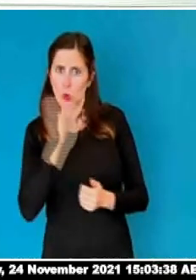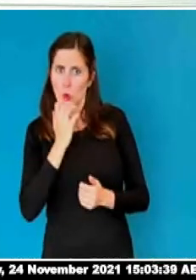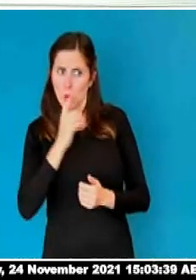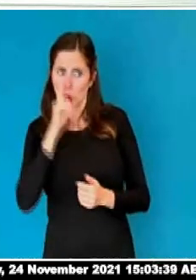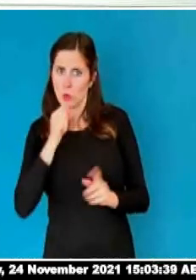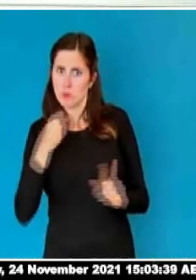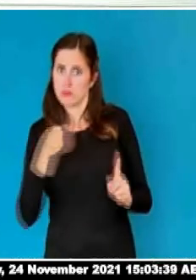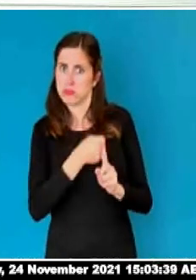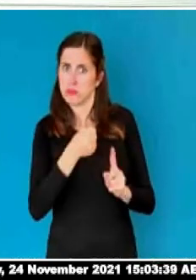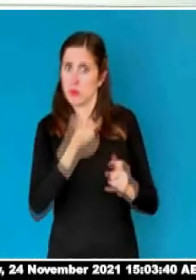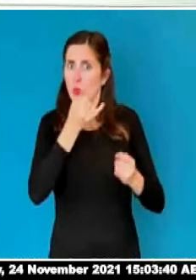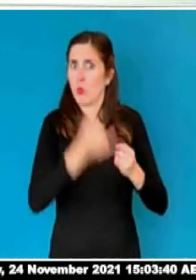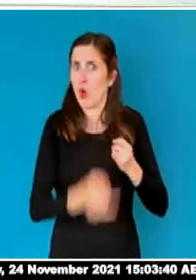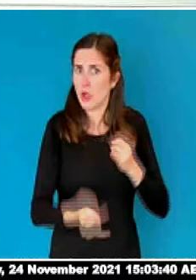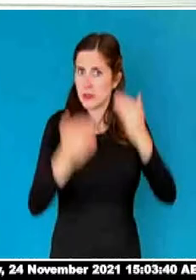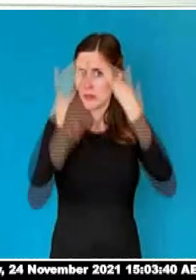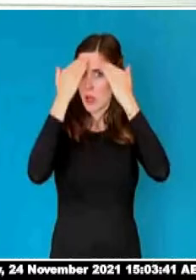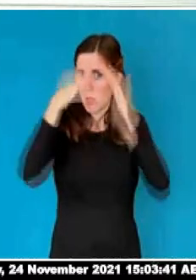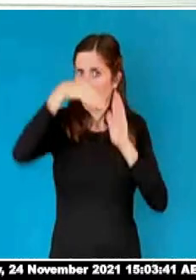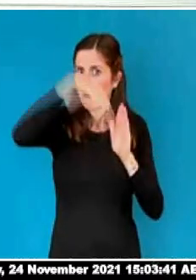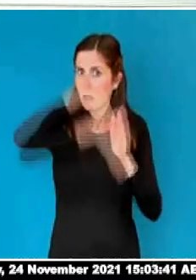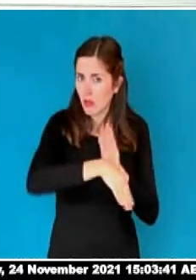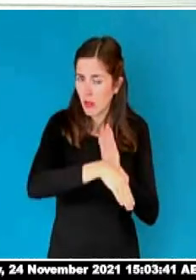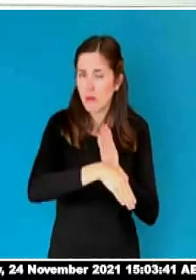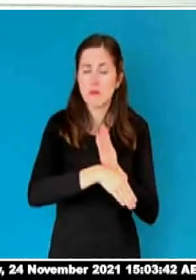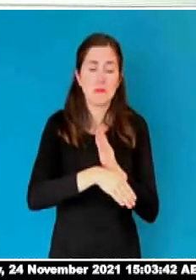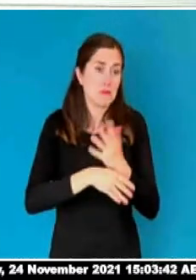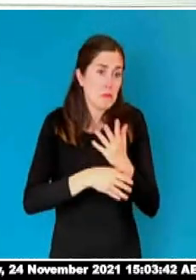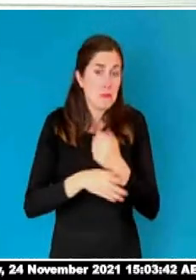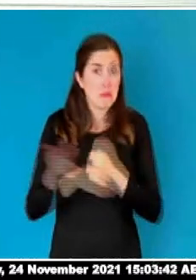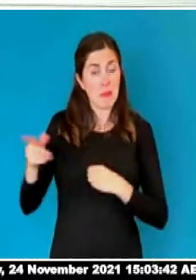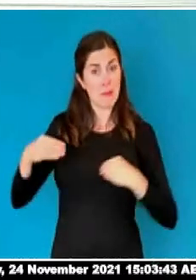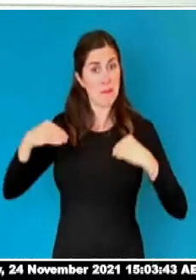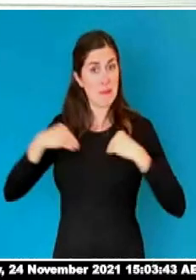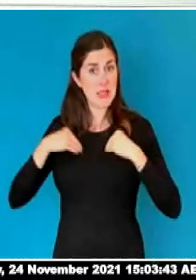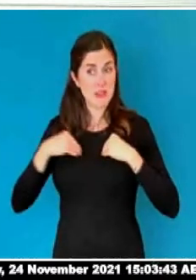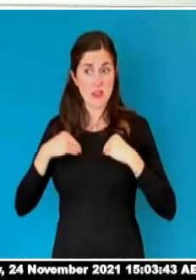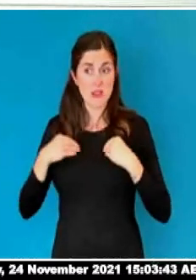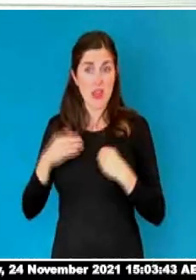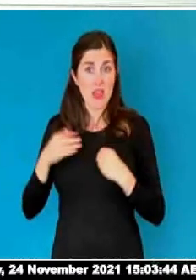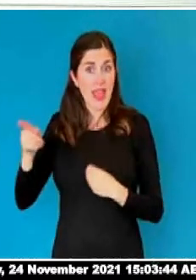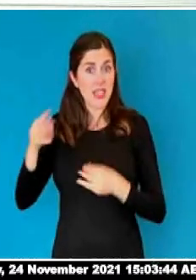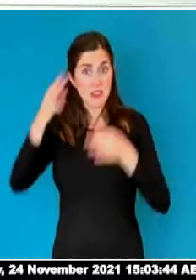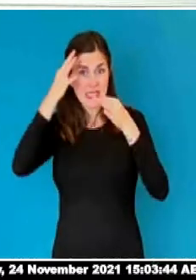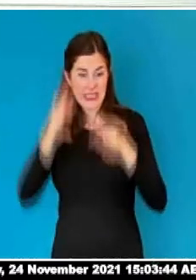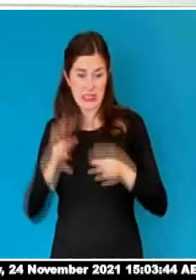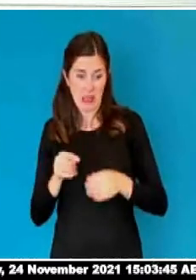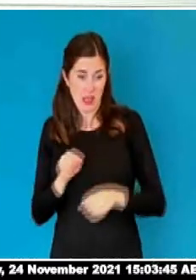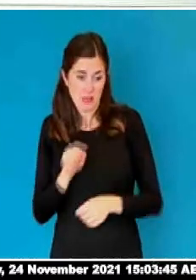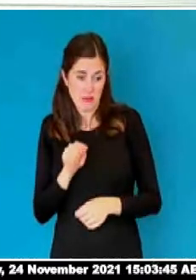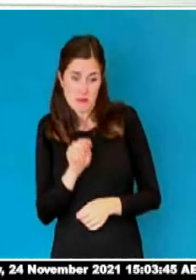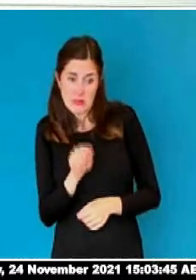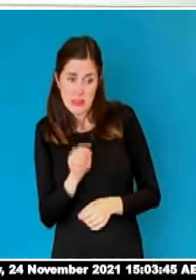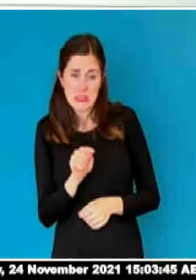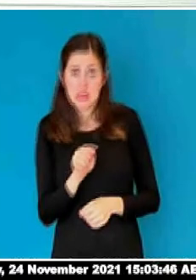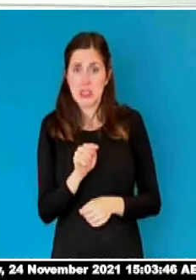it may be that for that business they may identify that particular groups of workers